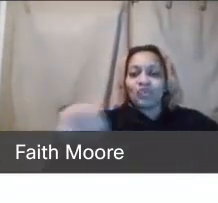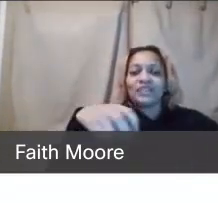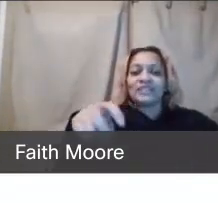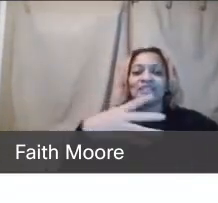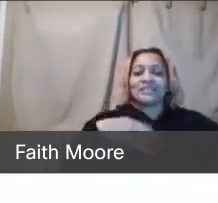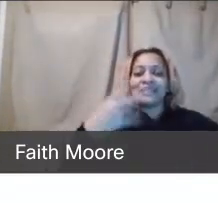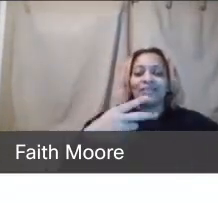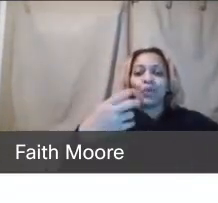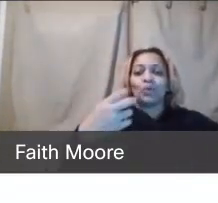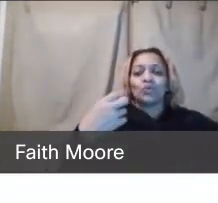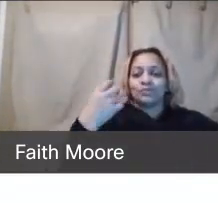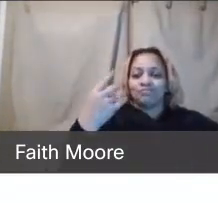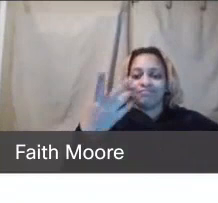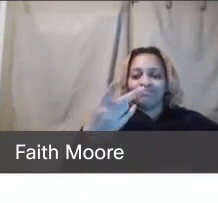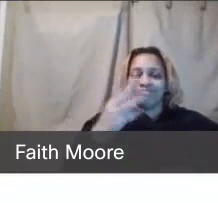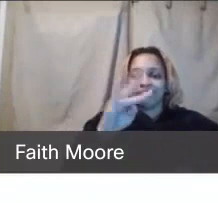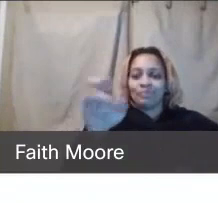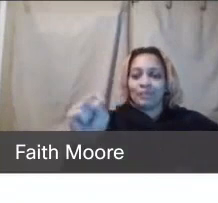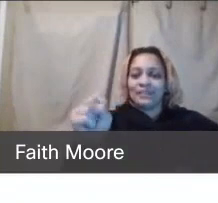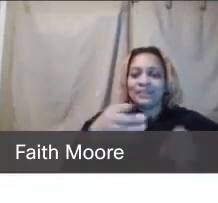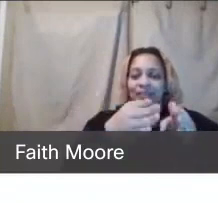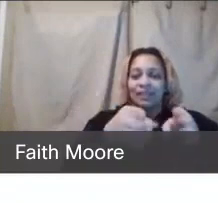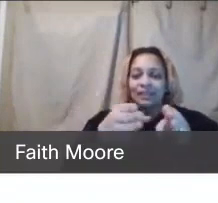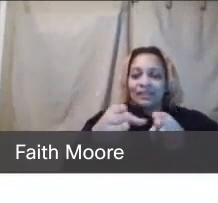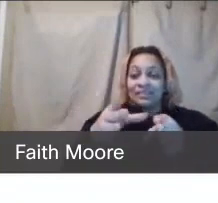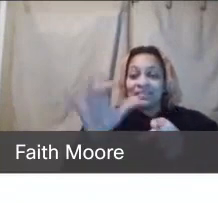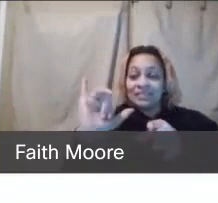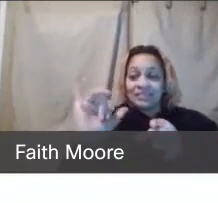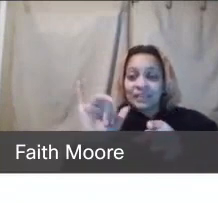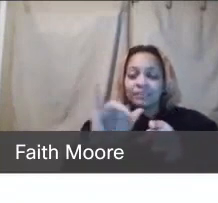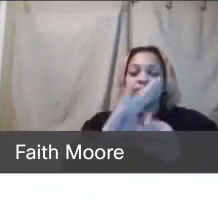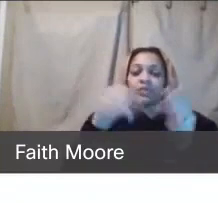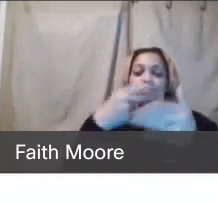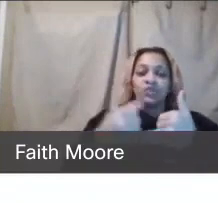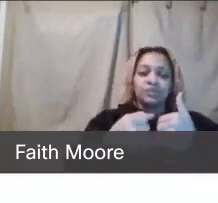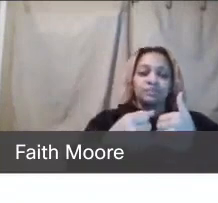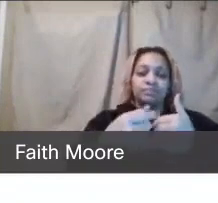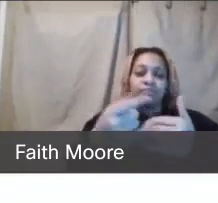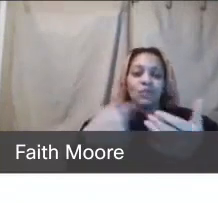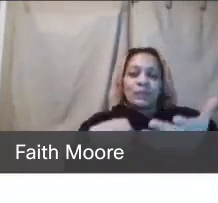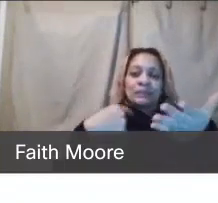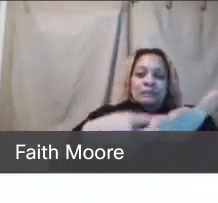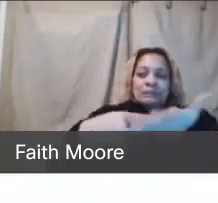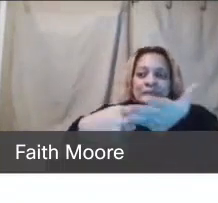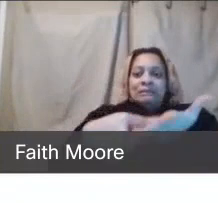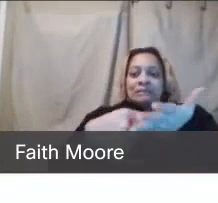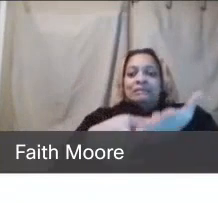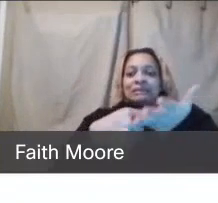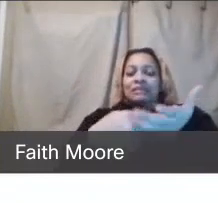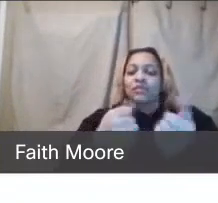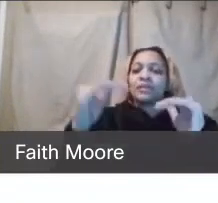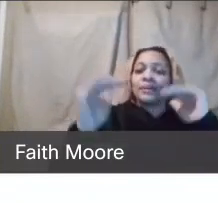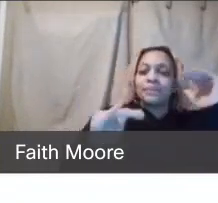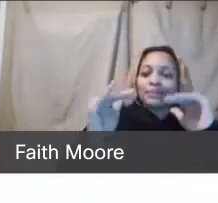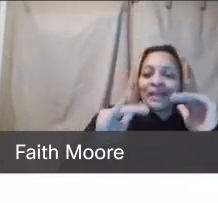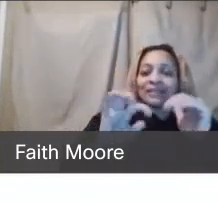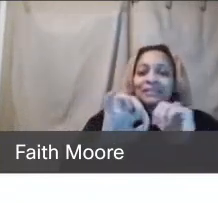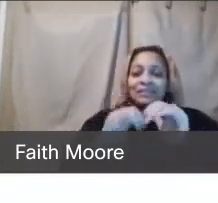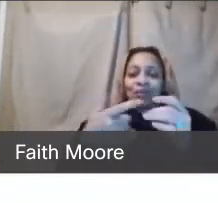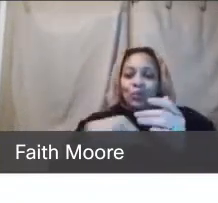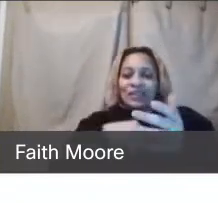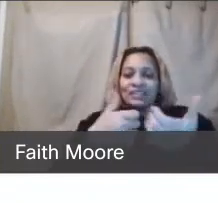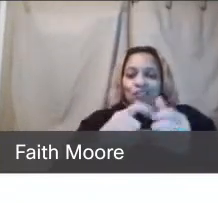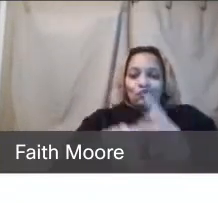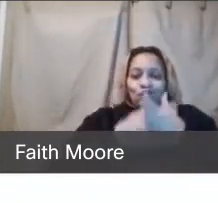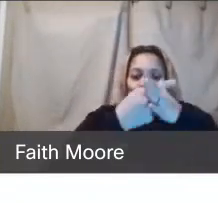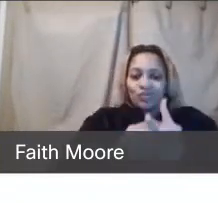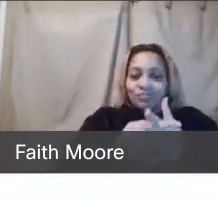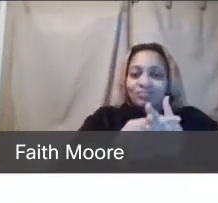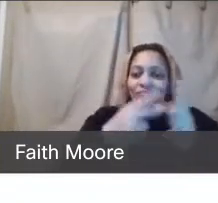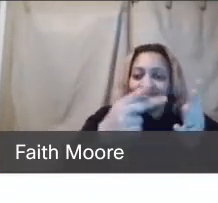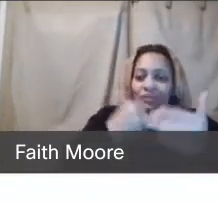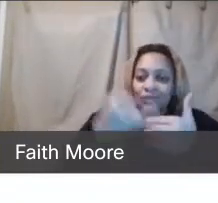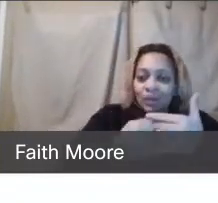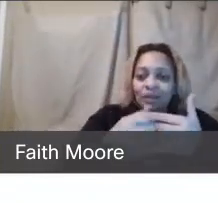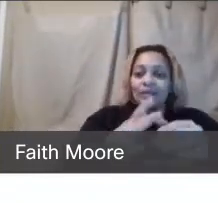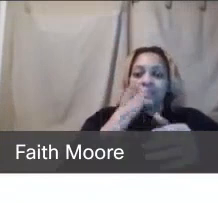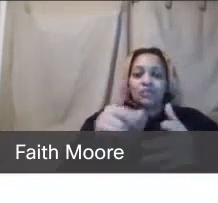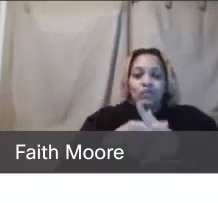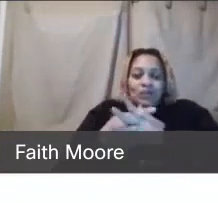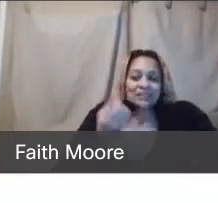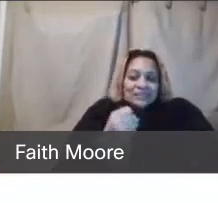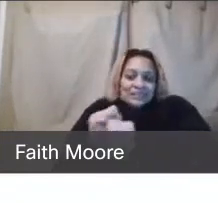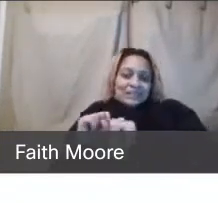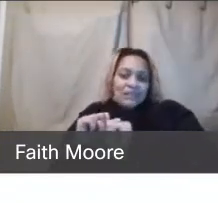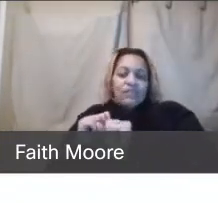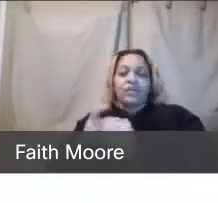At the 3 bus, levi's on the project. So we noodled about with this a lot because we were trying to balance, like, needing to get something on the ground now, with, needing to do the safest thing. And what we've arrived at is what you see in front of you.